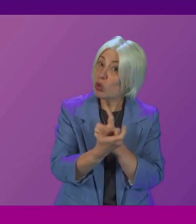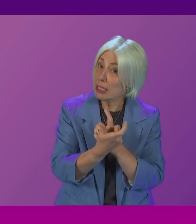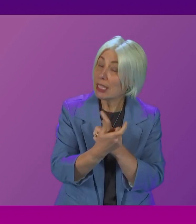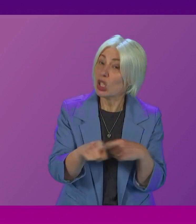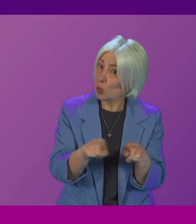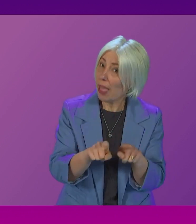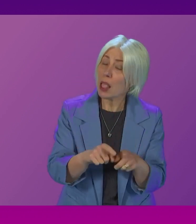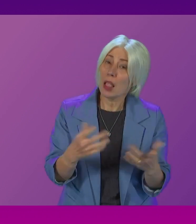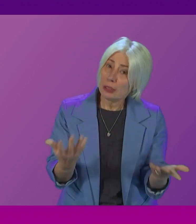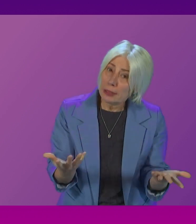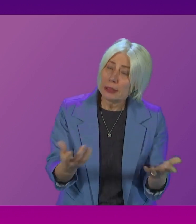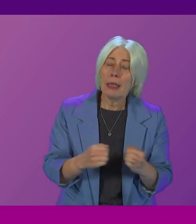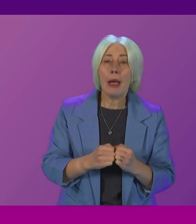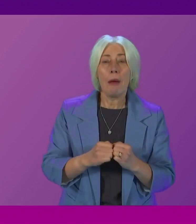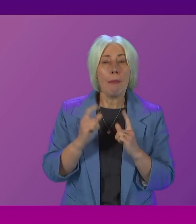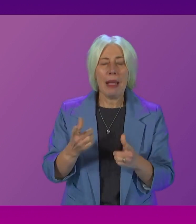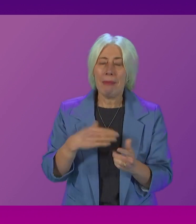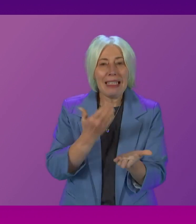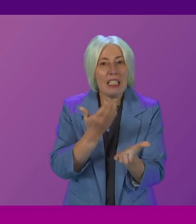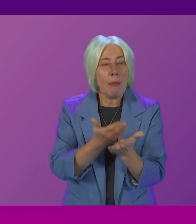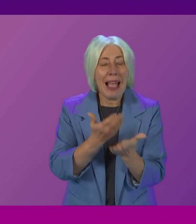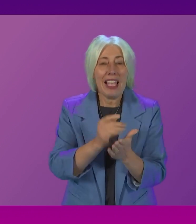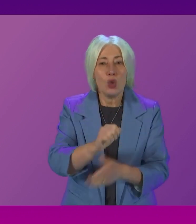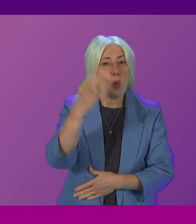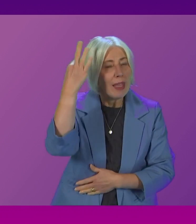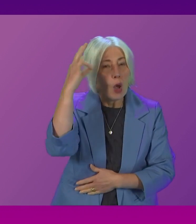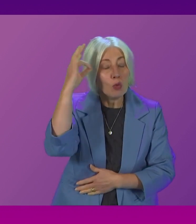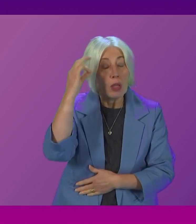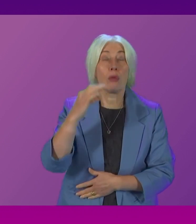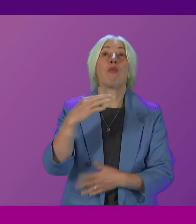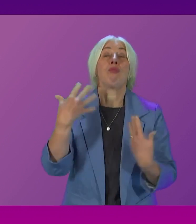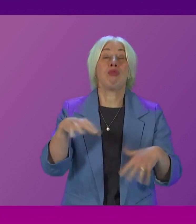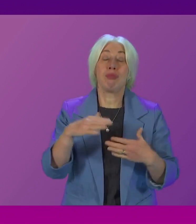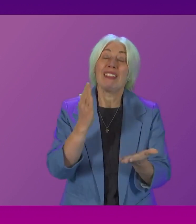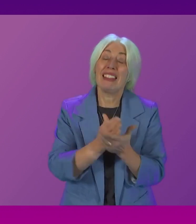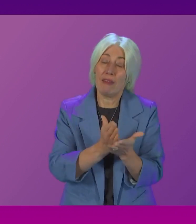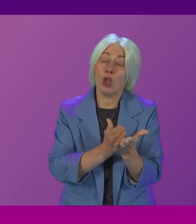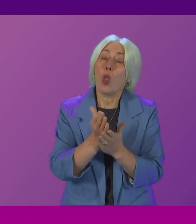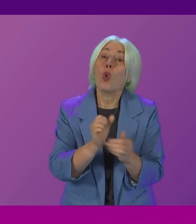but there have been demands on local authorities, particularly during Covid. It should be stressed,